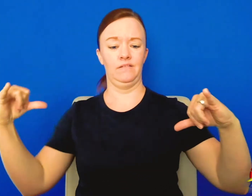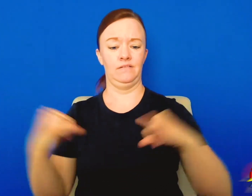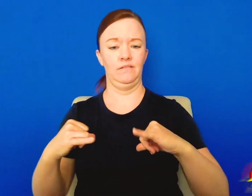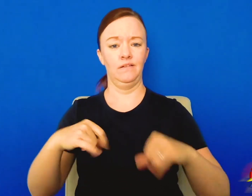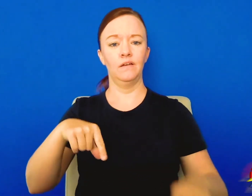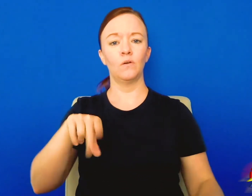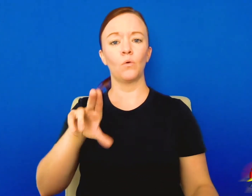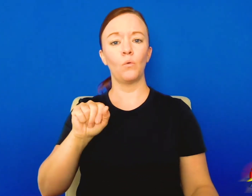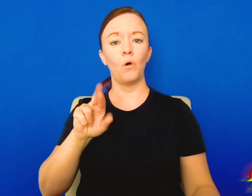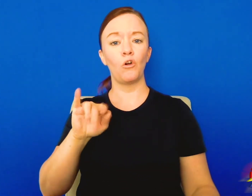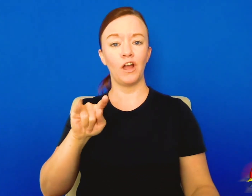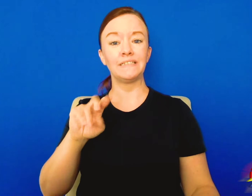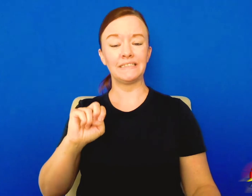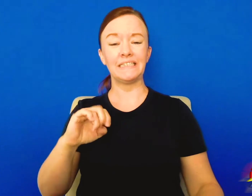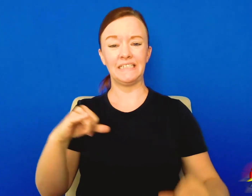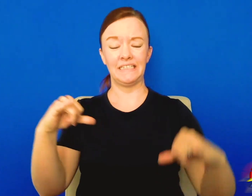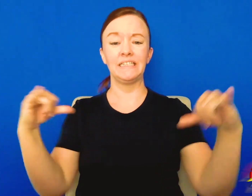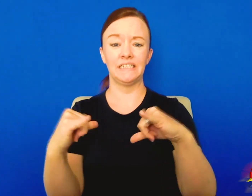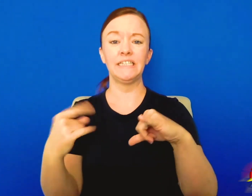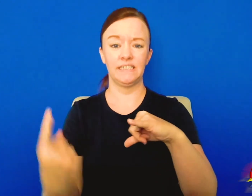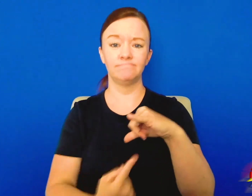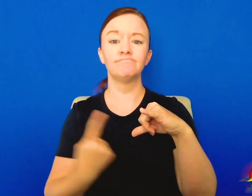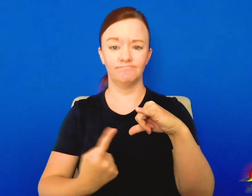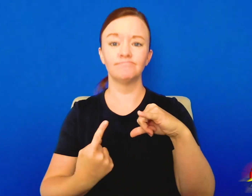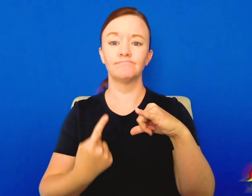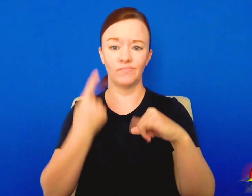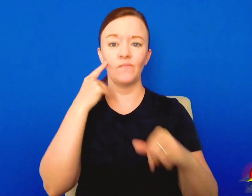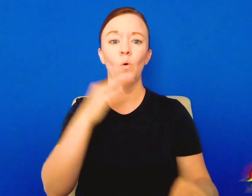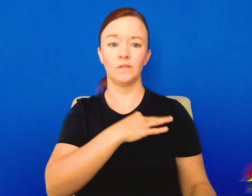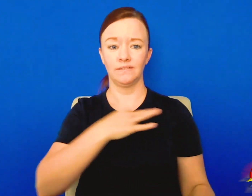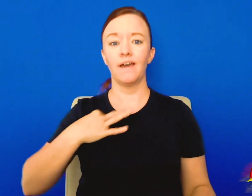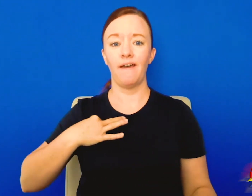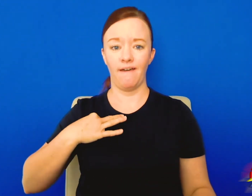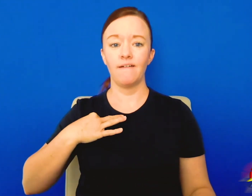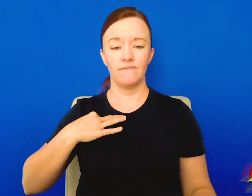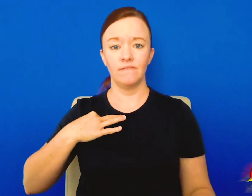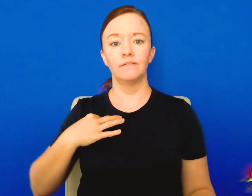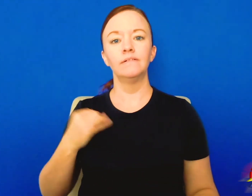THERE IS A 14 DAY QUARANTINE PERIOD FOR STAFF THAT TRAVEL OUT OF THE COUNTRY.